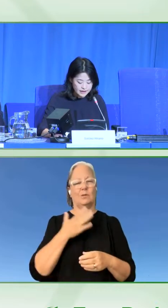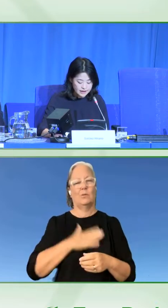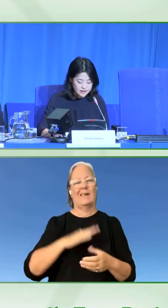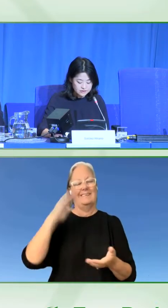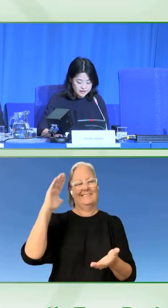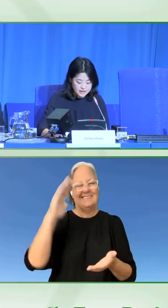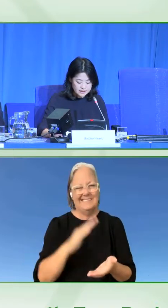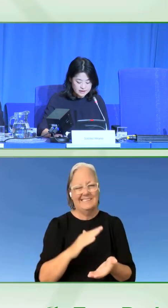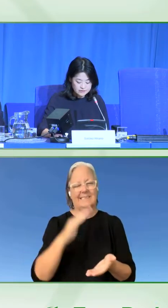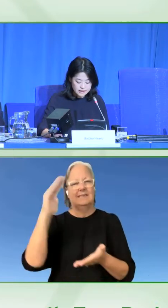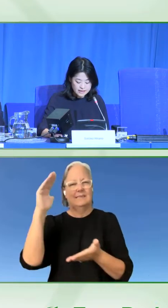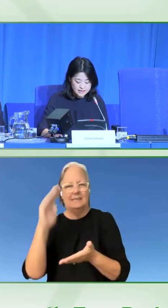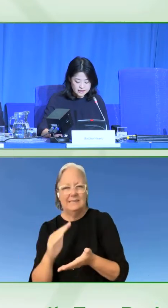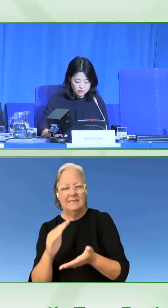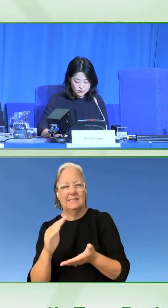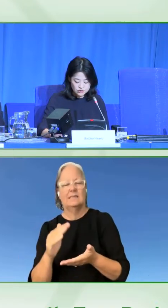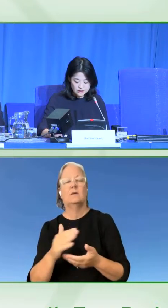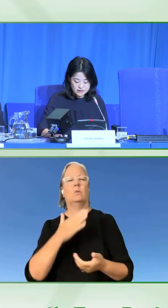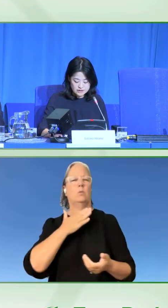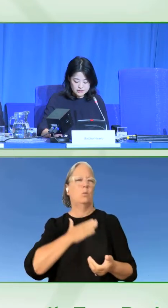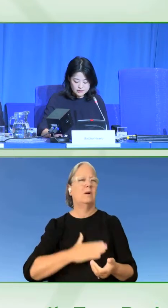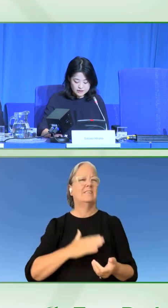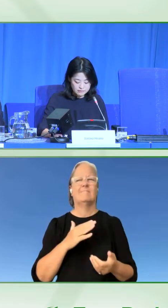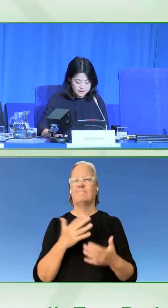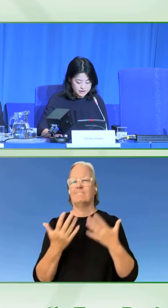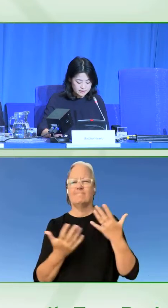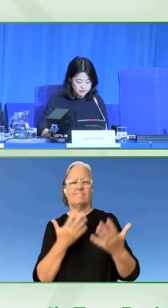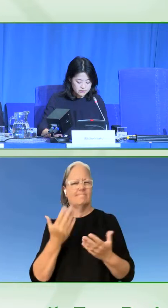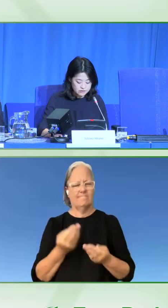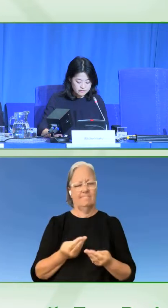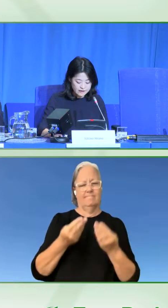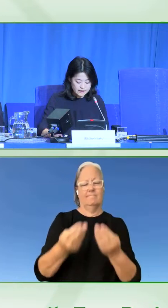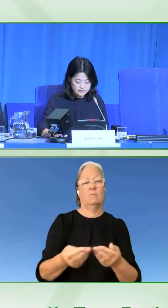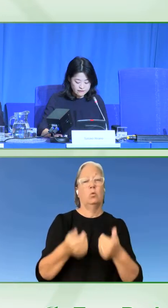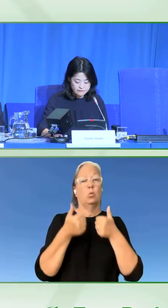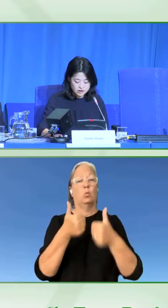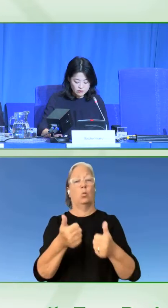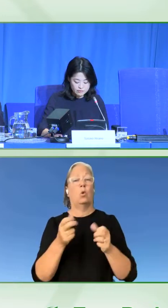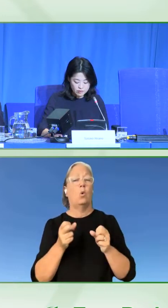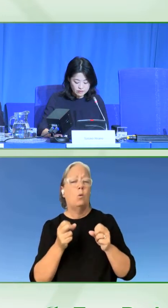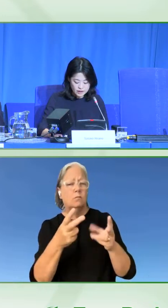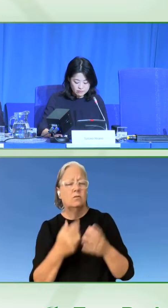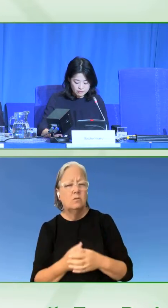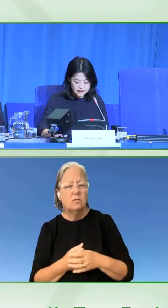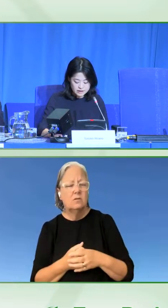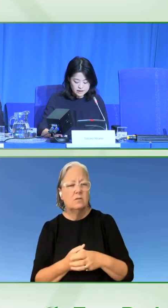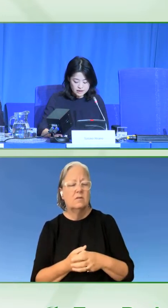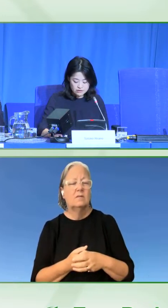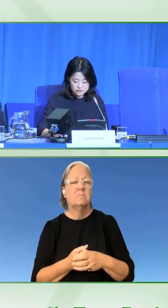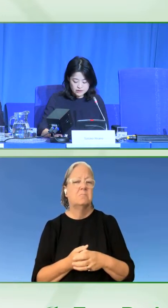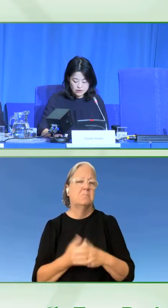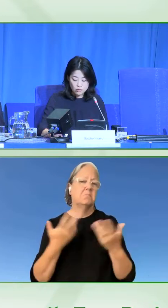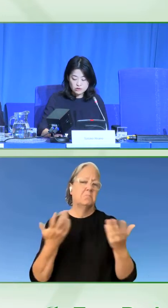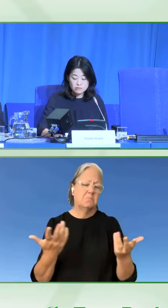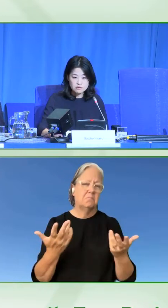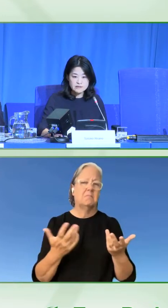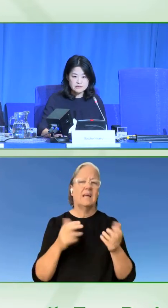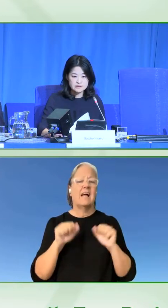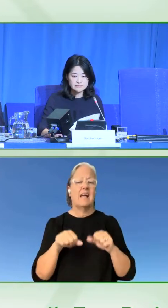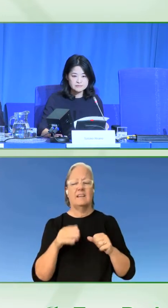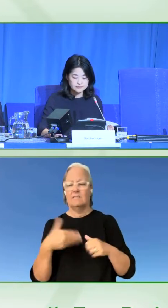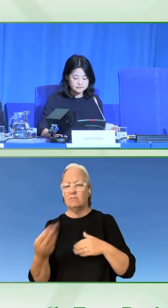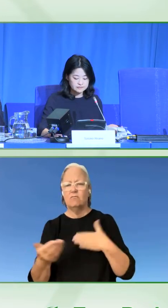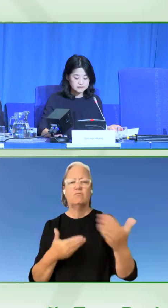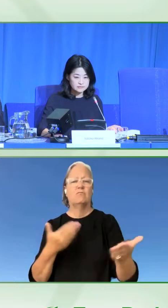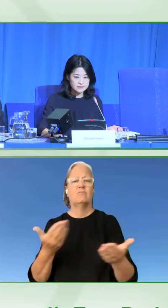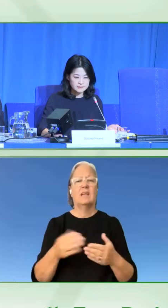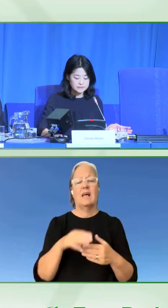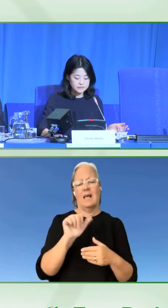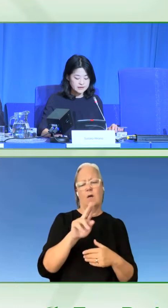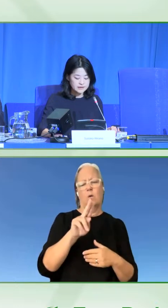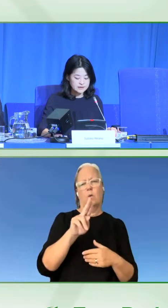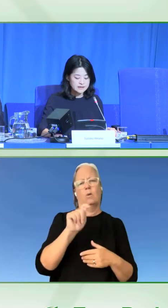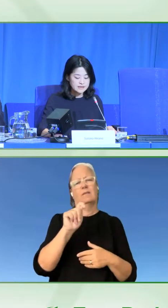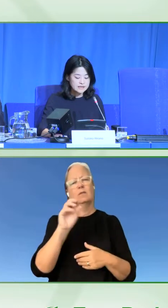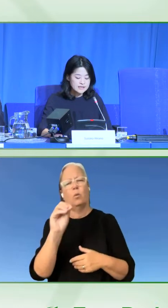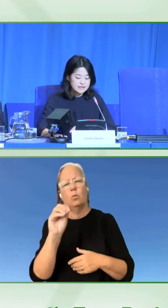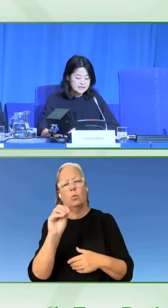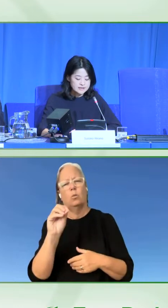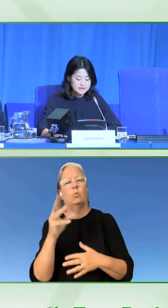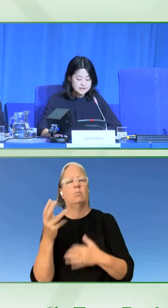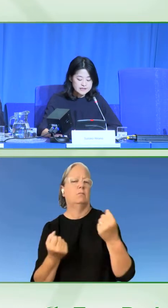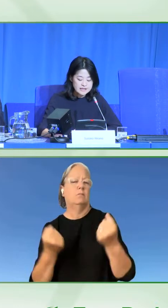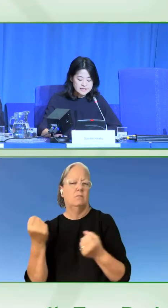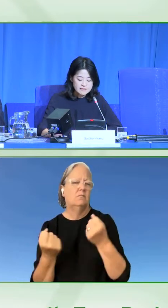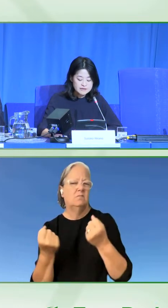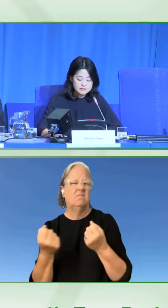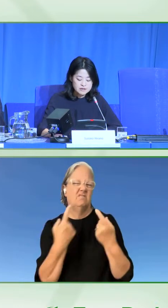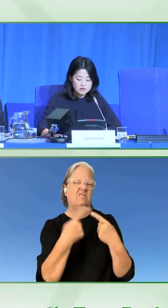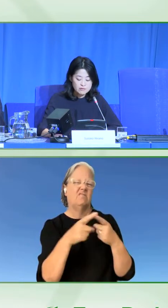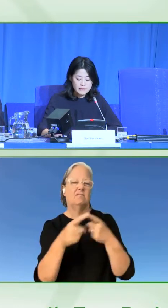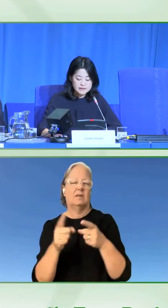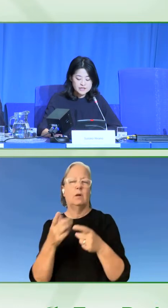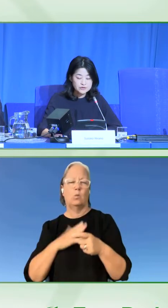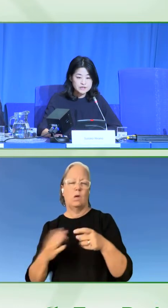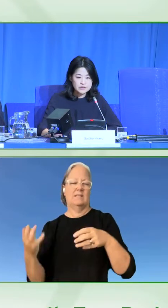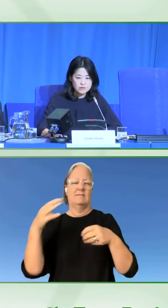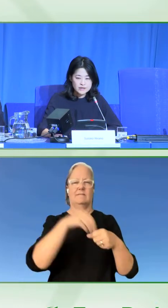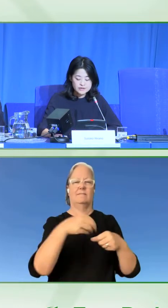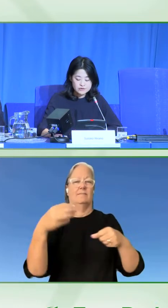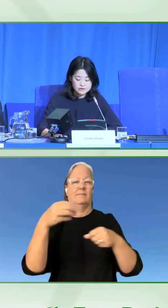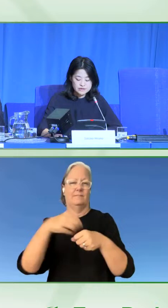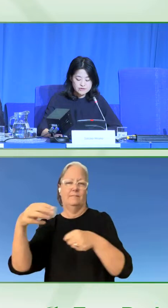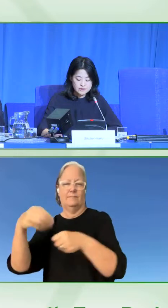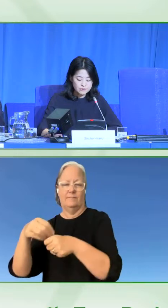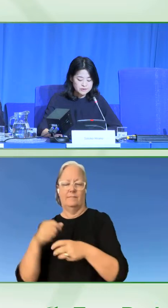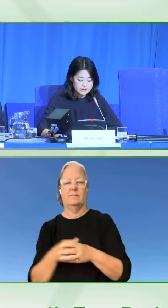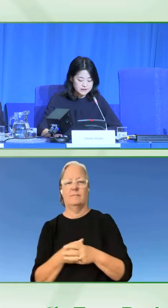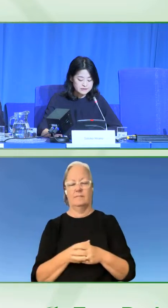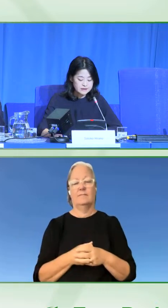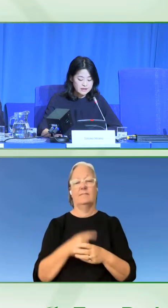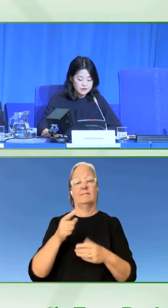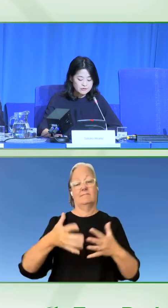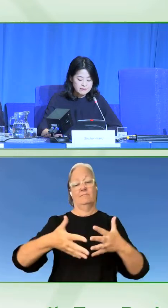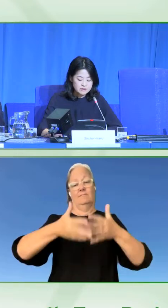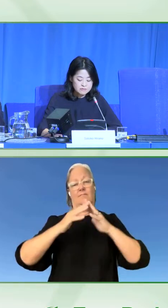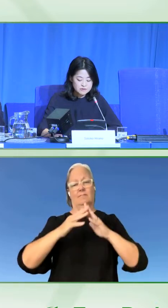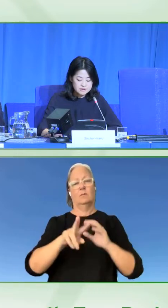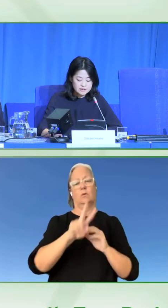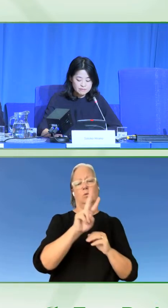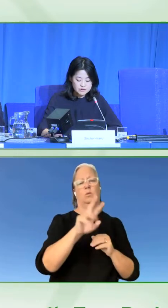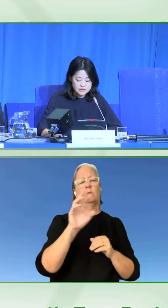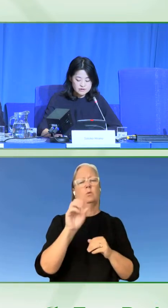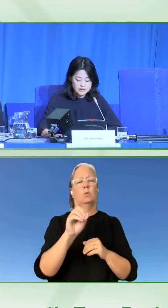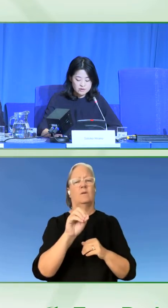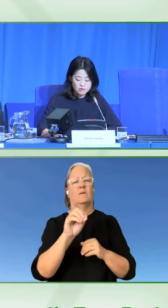Our journey today will take us through innovative projects and solutions that embody the burgeoning